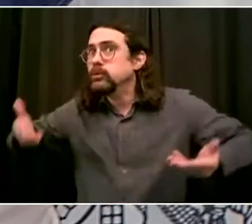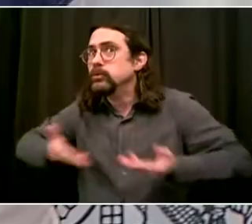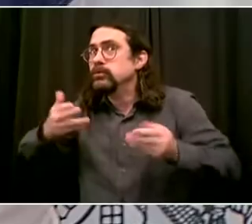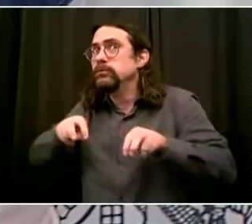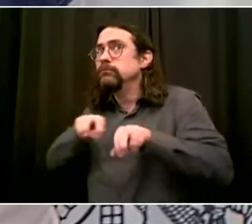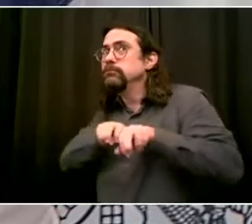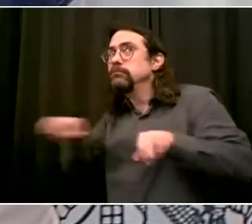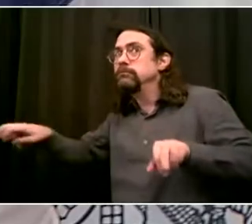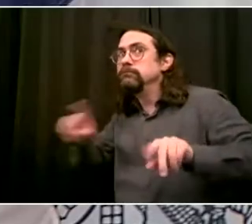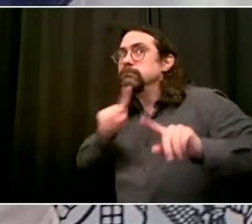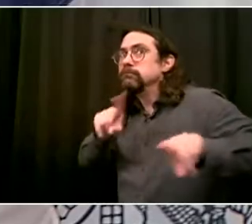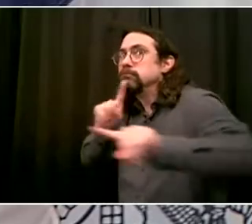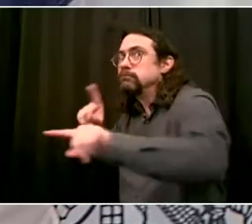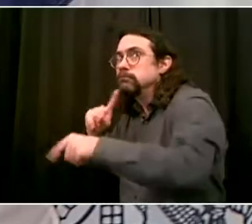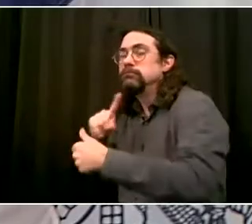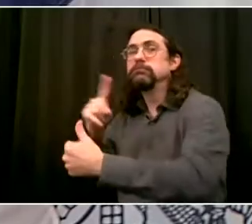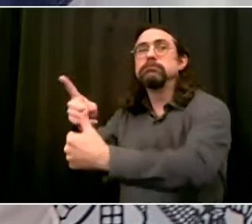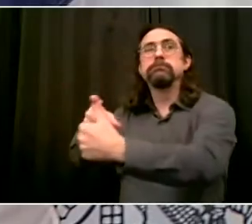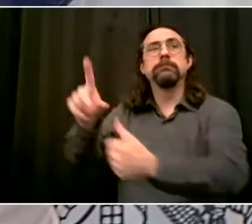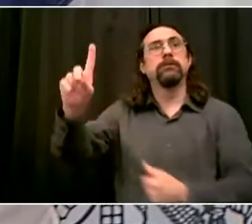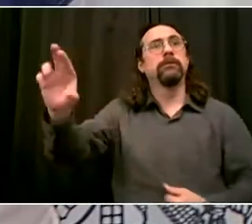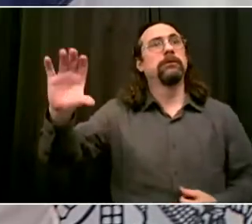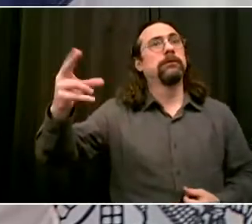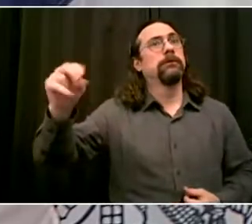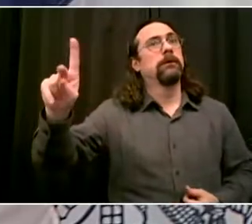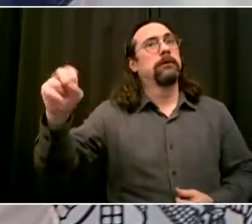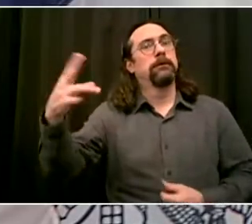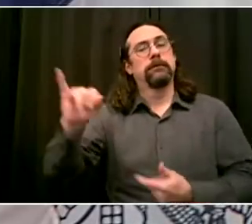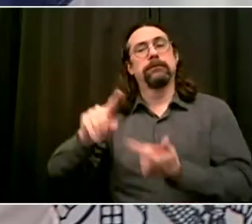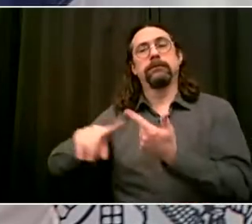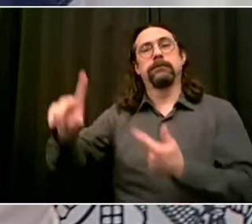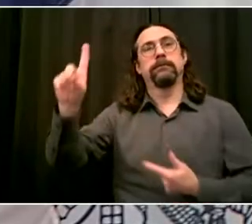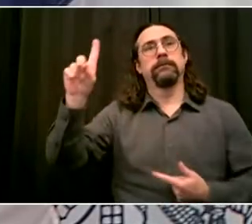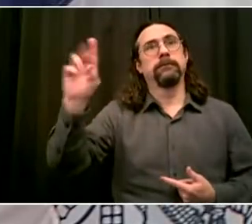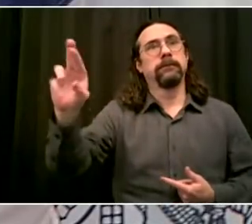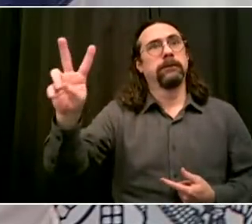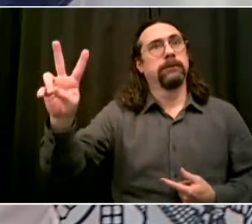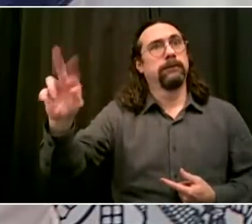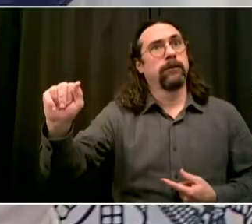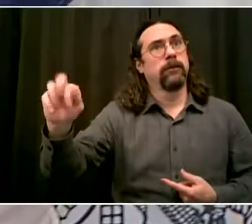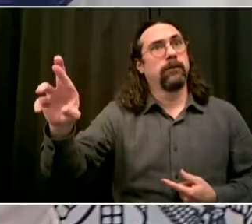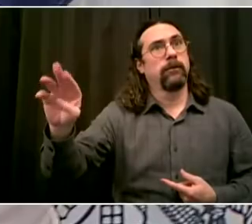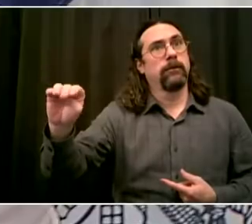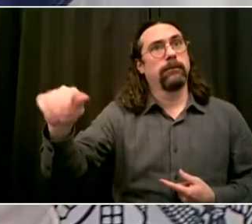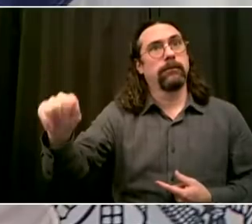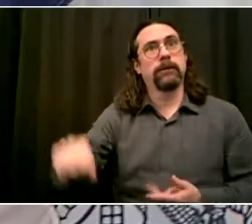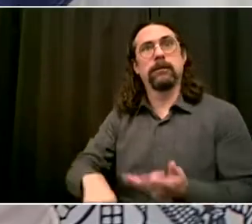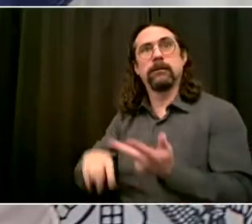OUTLETS OF EACH JOURNALISTS. WE'LL NOW BEGIN OUR Q ANDA.